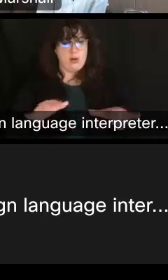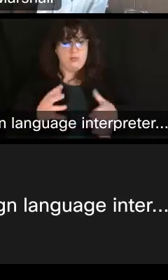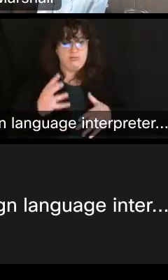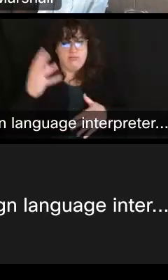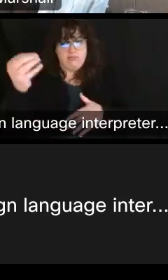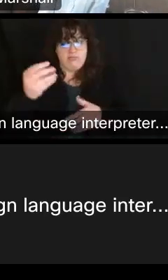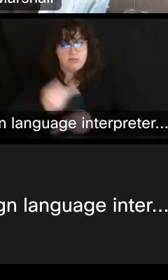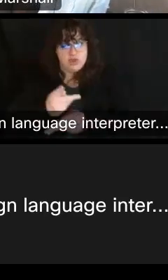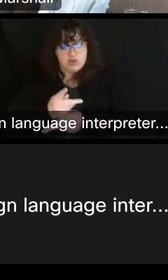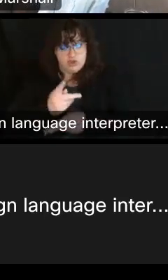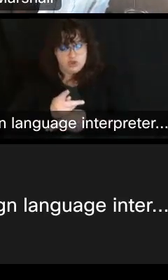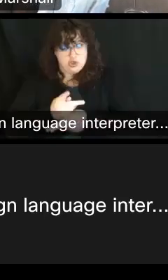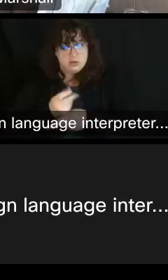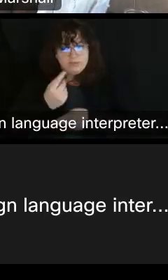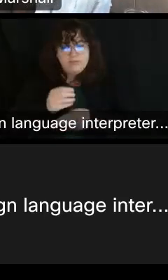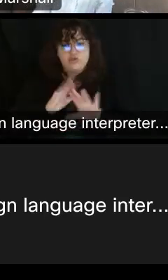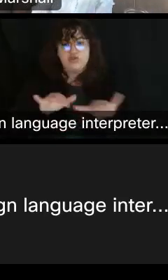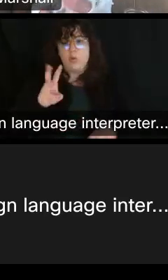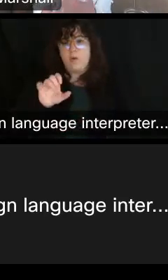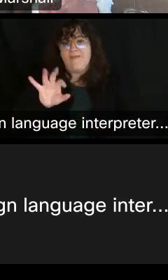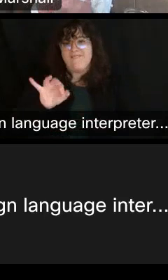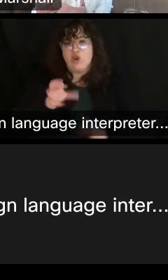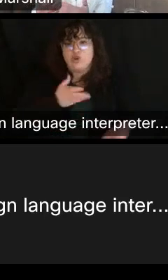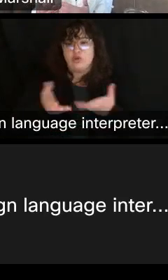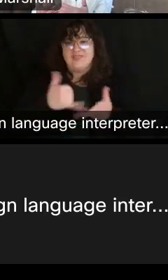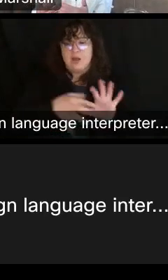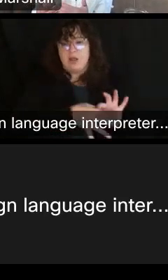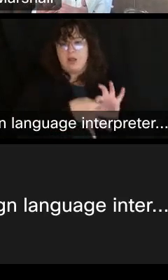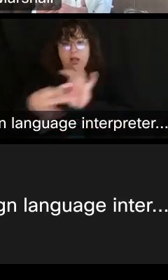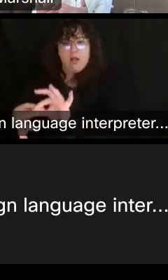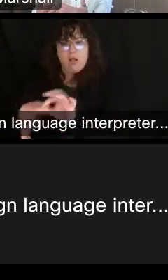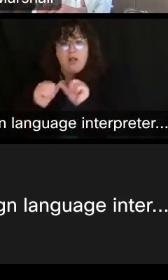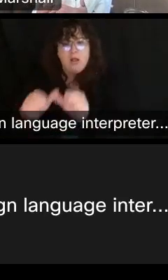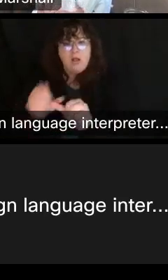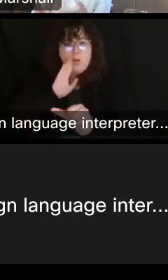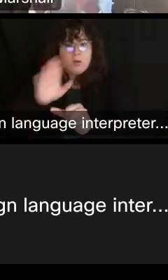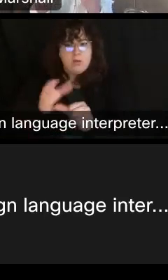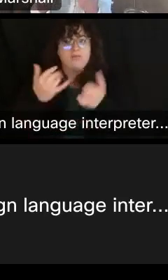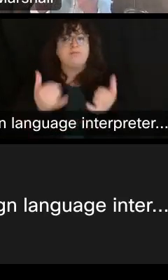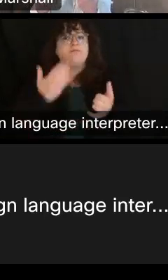the child welfare service, so you noted just now the child welfare requirements that also